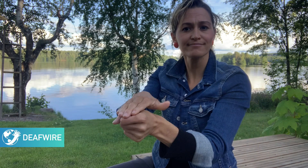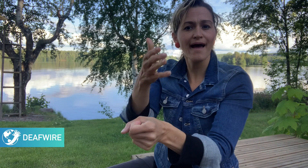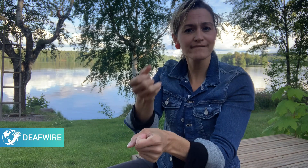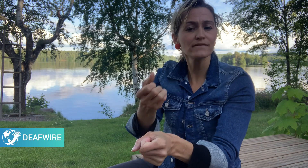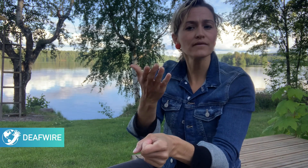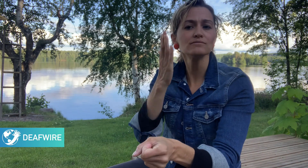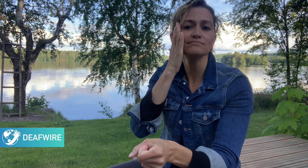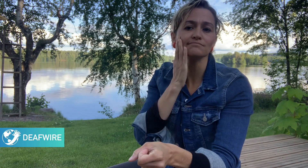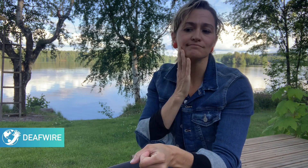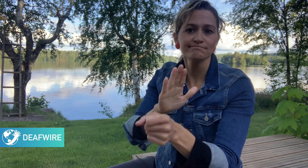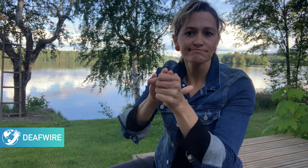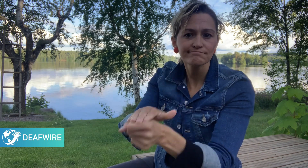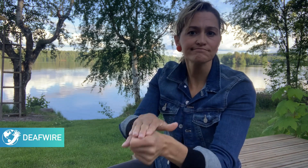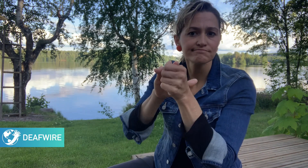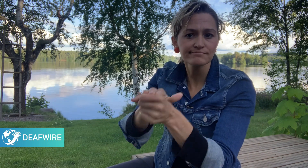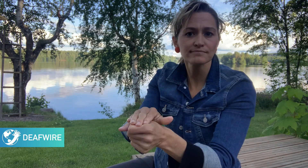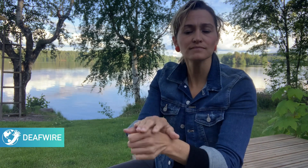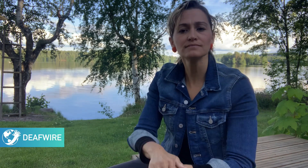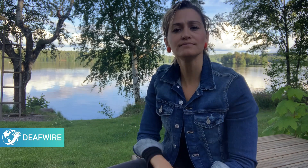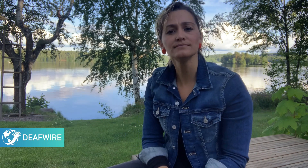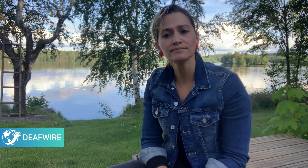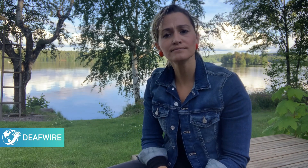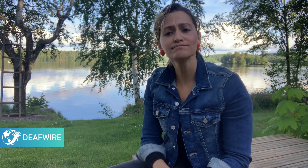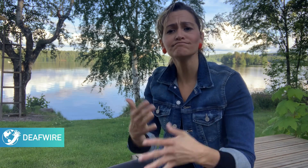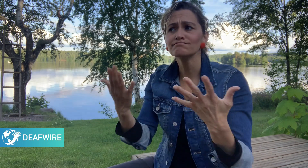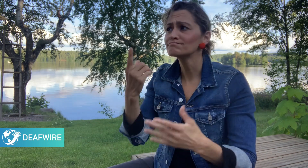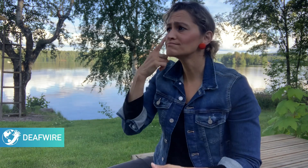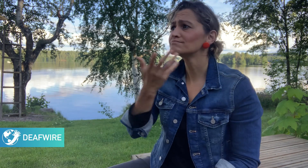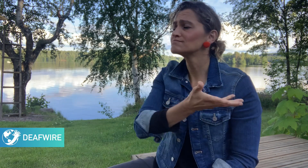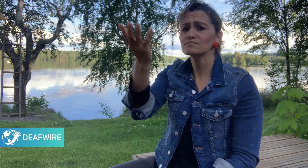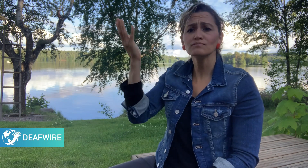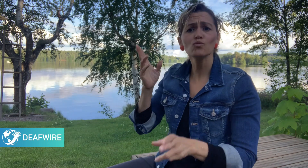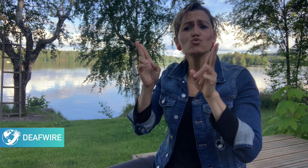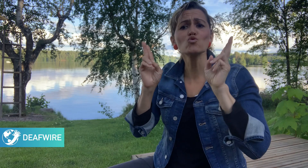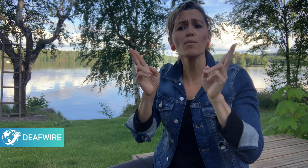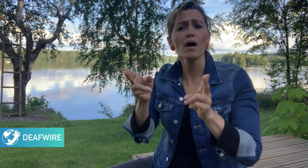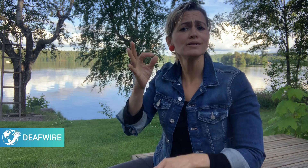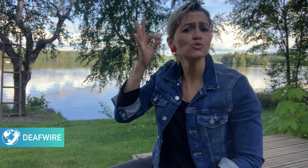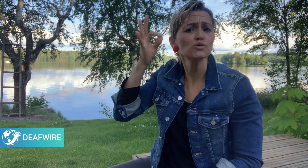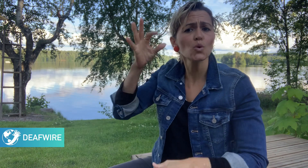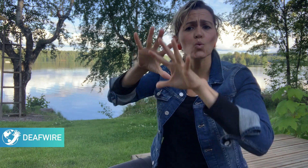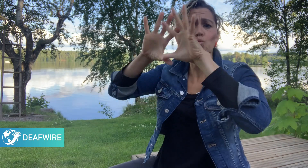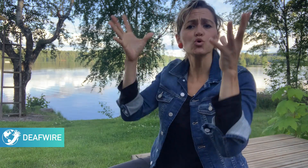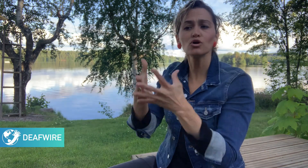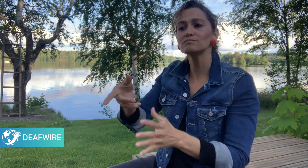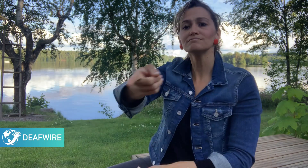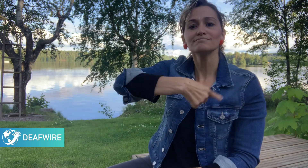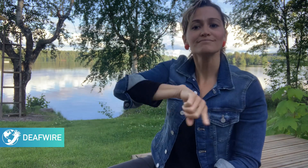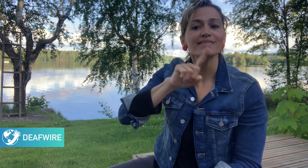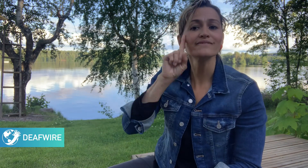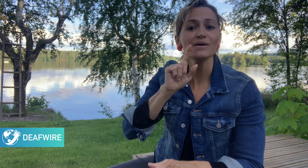All Deaf people face audism in the hearing world,